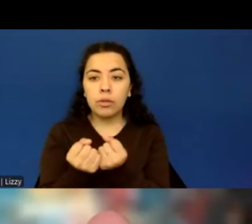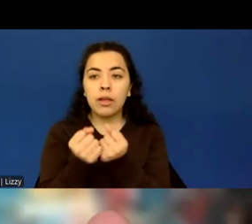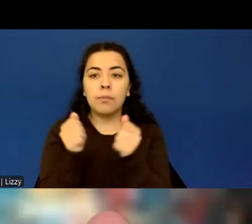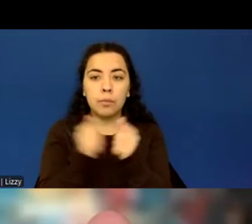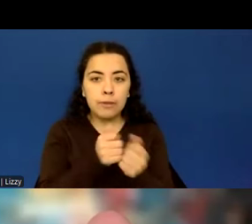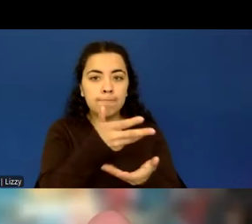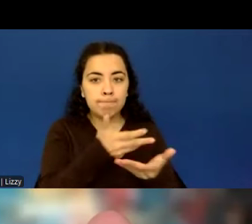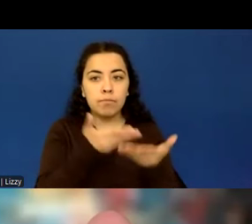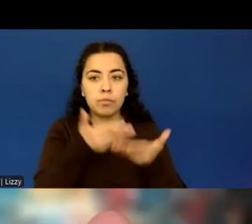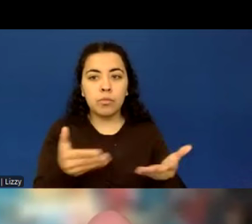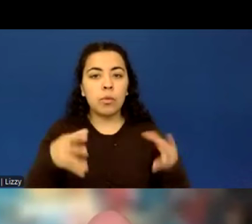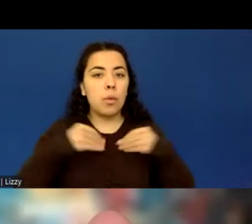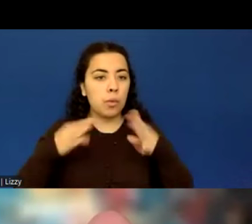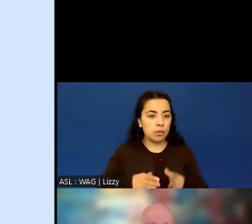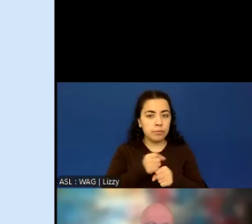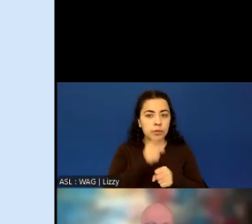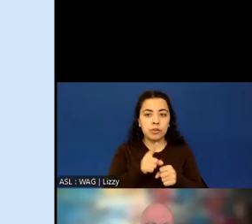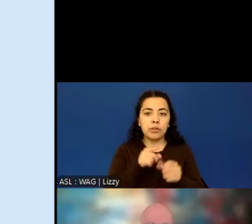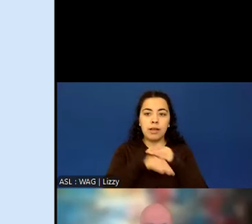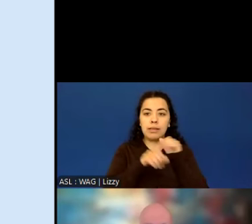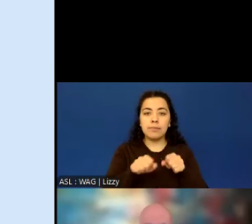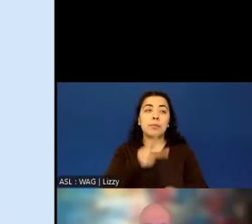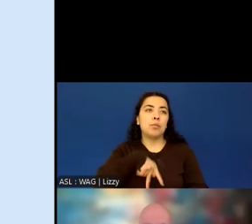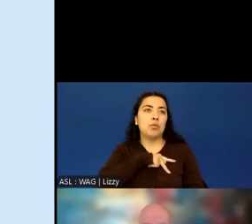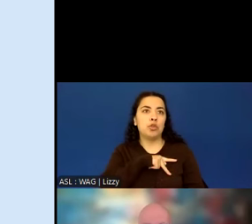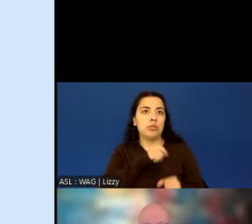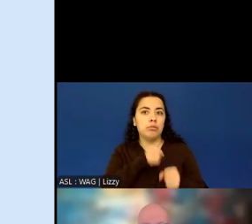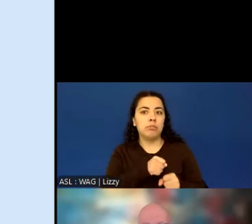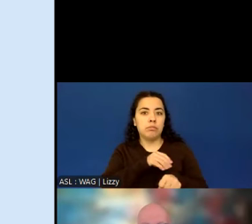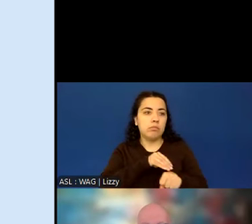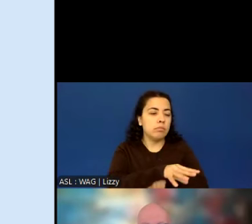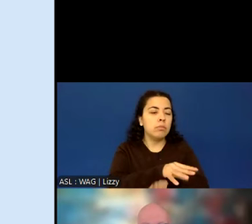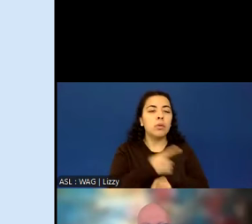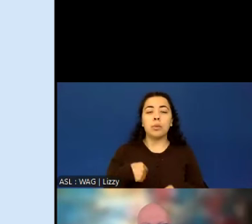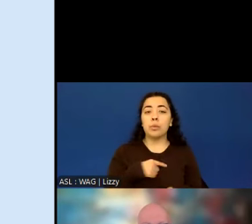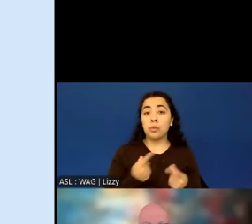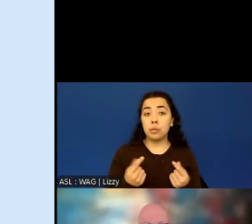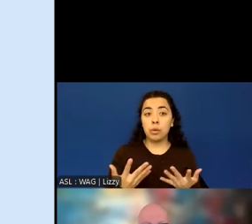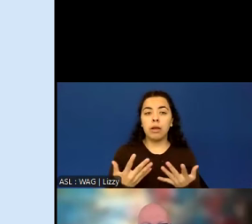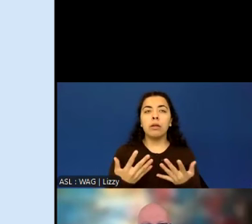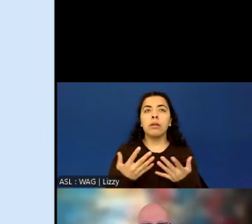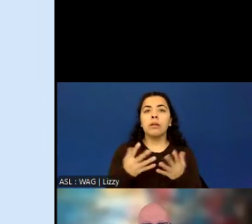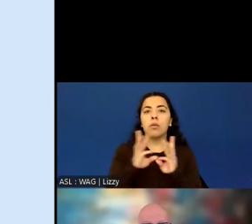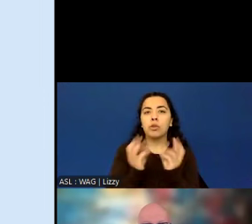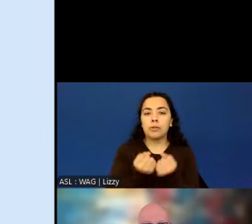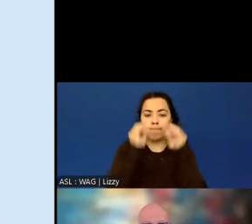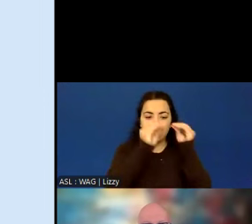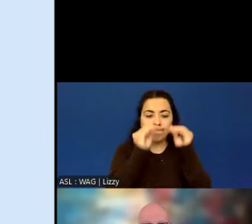making accessibility very personal. So, we did a workshop on how to use a screen reader. So,